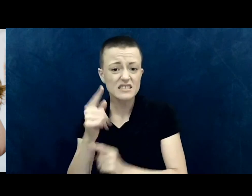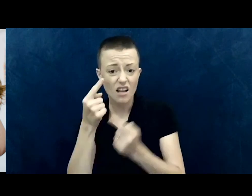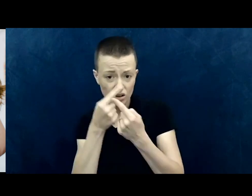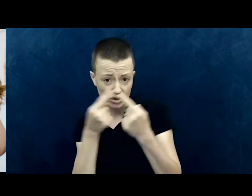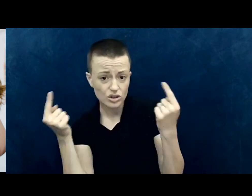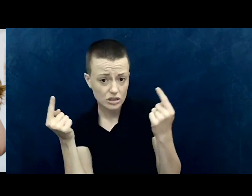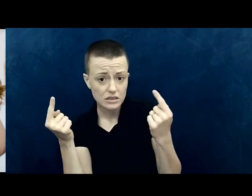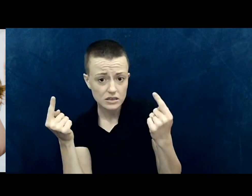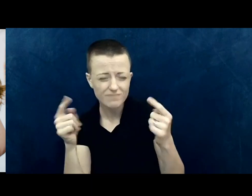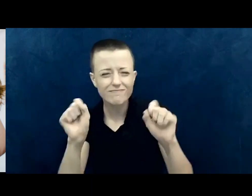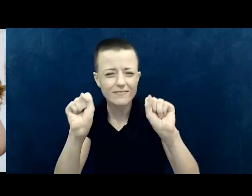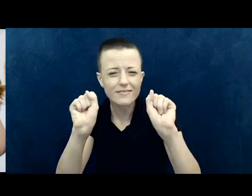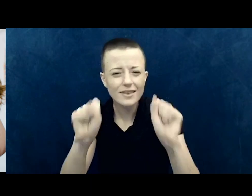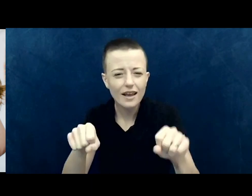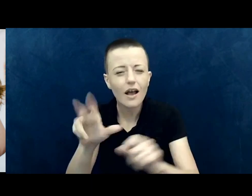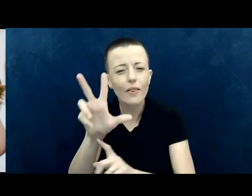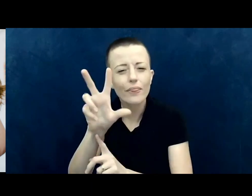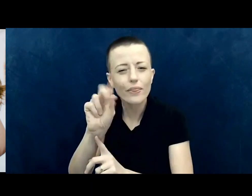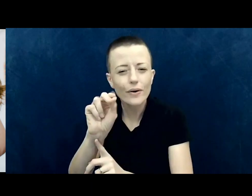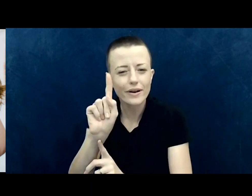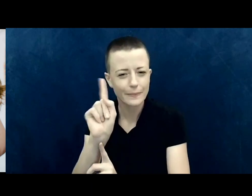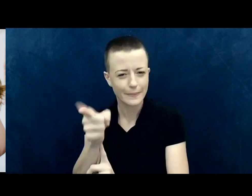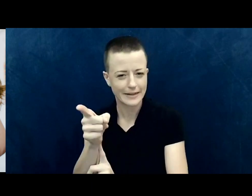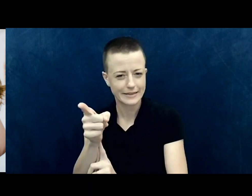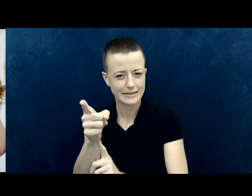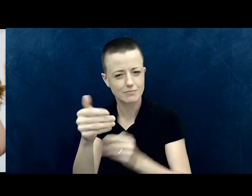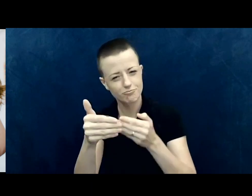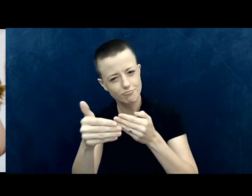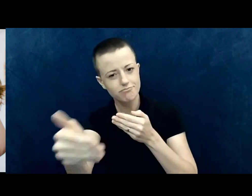Compared to this very rare risk of severe allergic reaction,